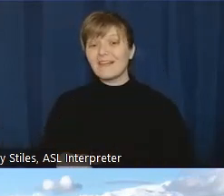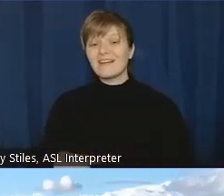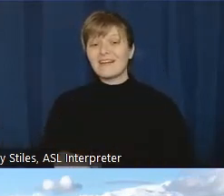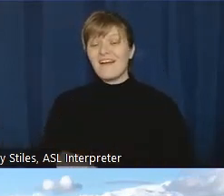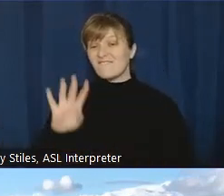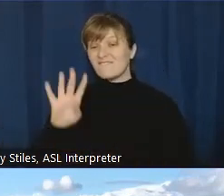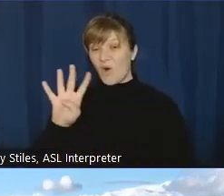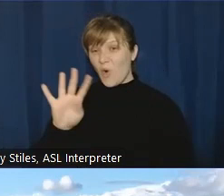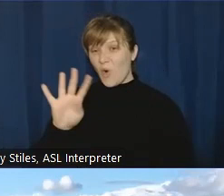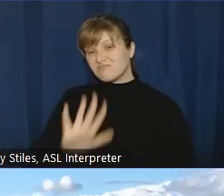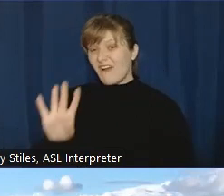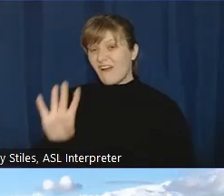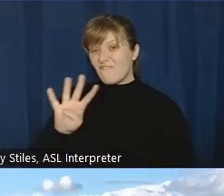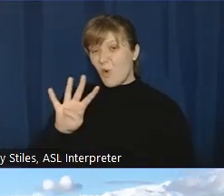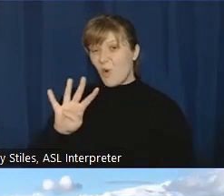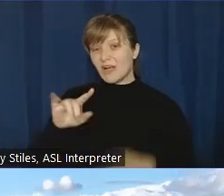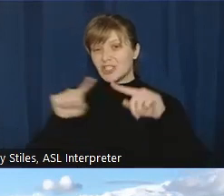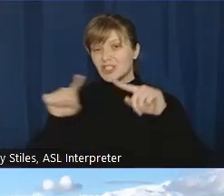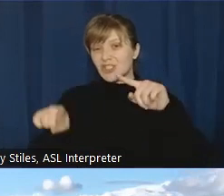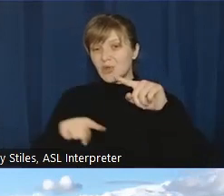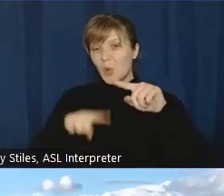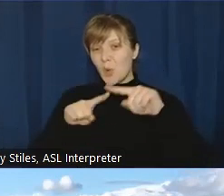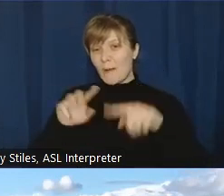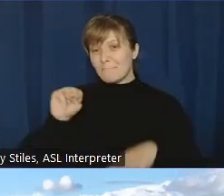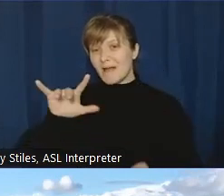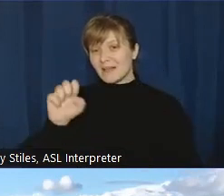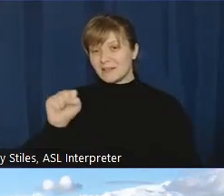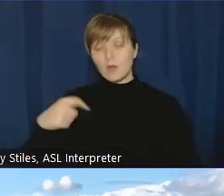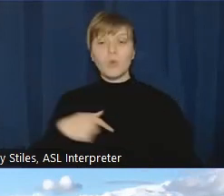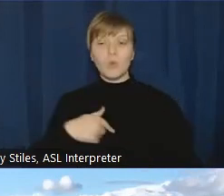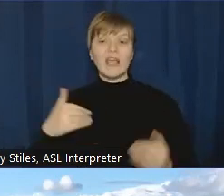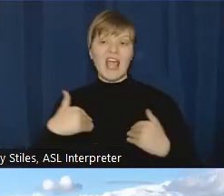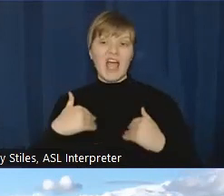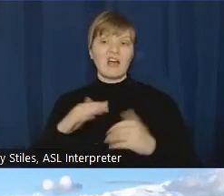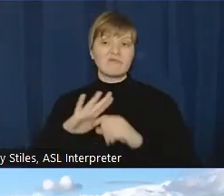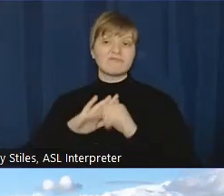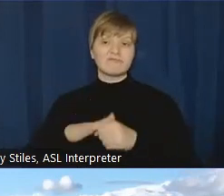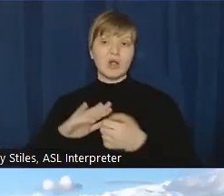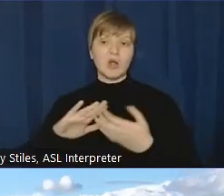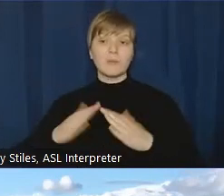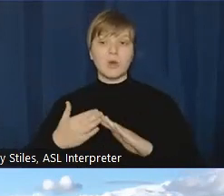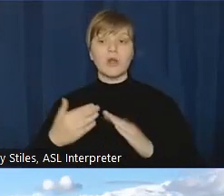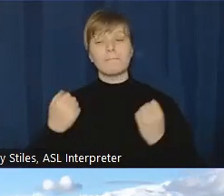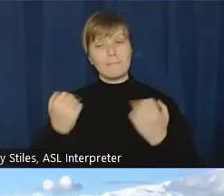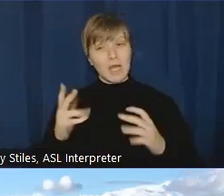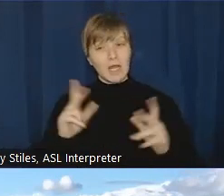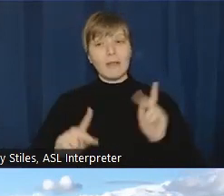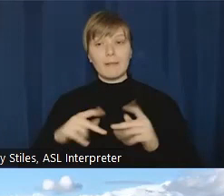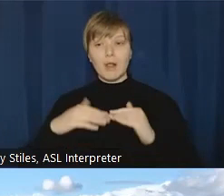We do have a disadvantaged community. We have a number of people that are below the poverty line.